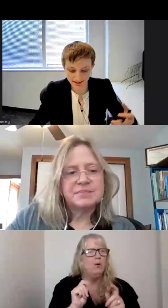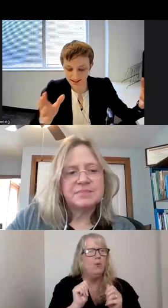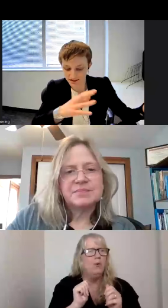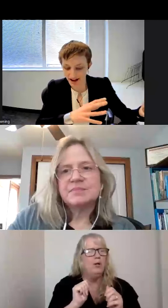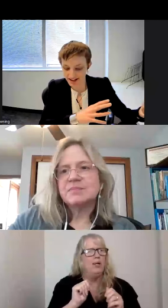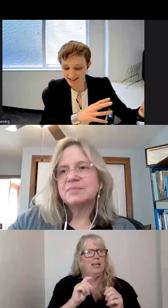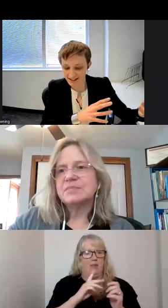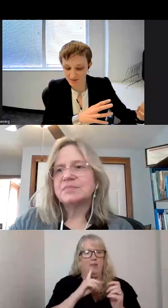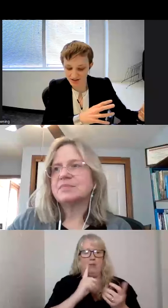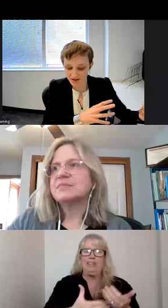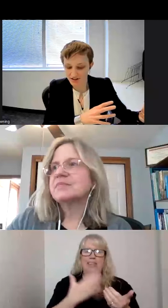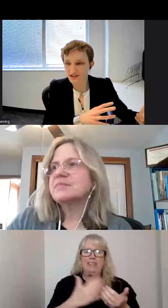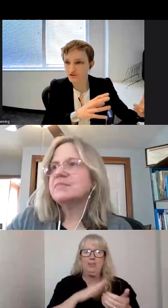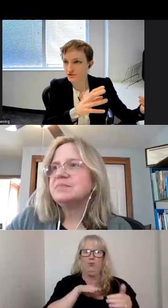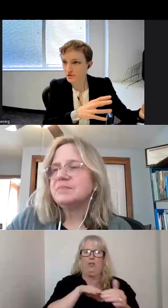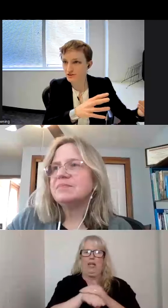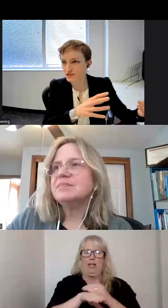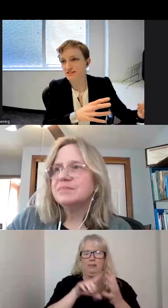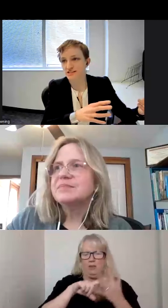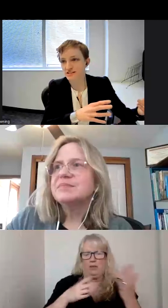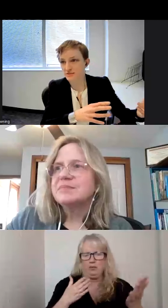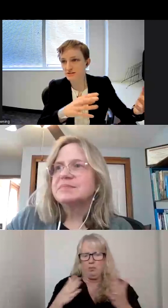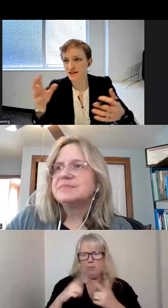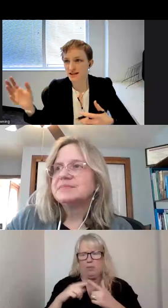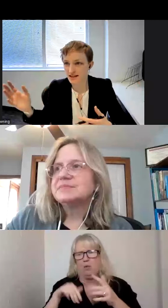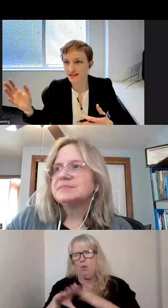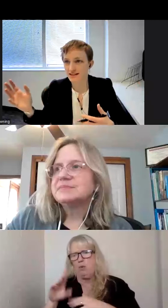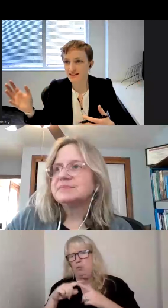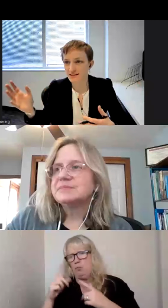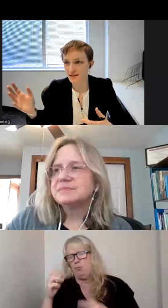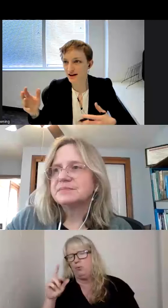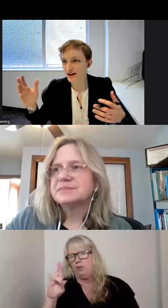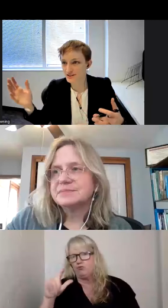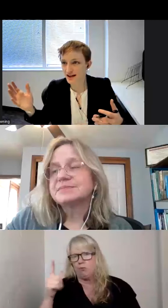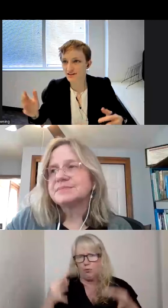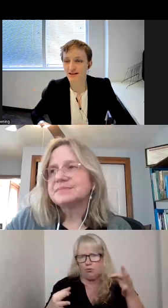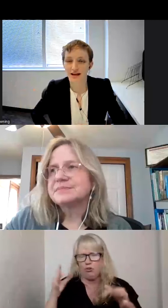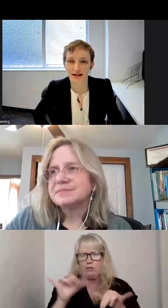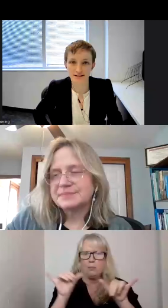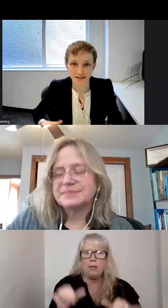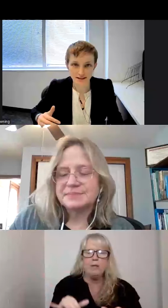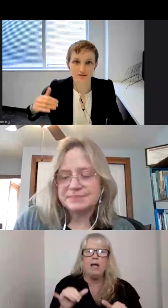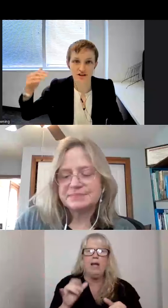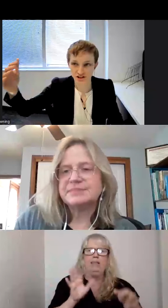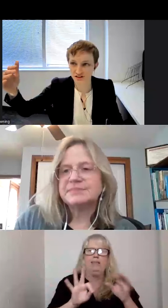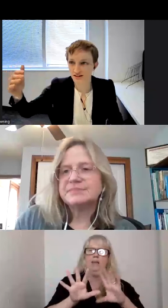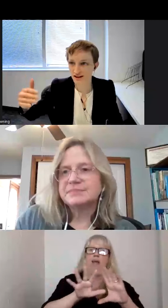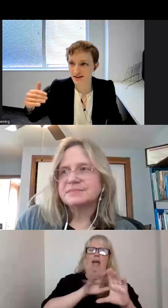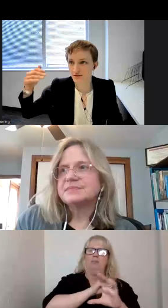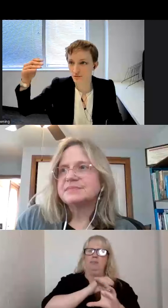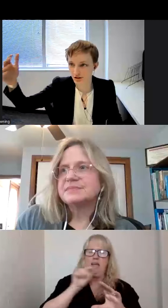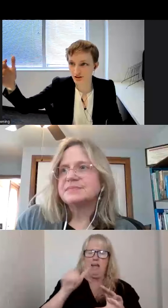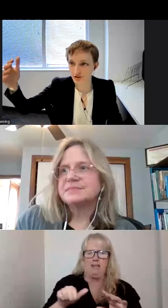IT IS EASIER TO ACCESS THE SERVICES THROUGH THE CRIMINAL JUSTICE SYSTEM THAN IT IS OUTSIDE OF IT AND THE VISION AND THE WORK THAT